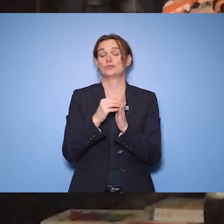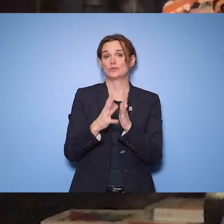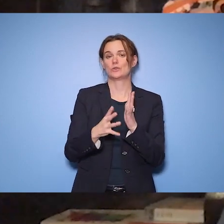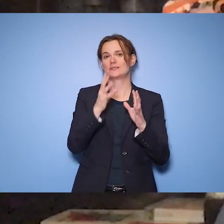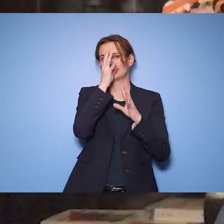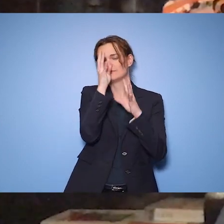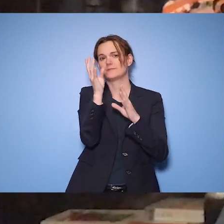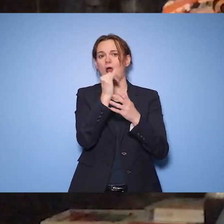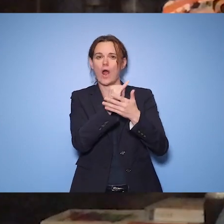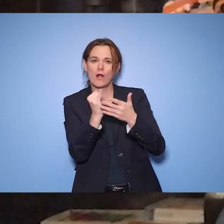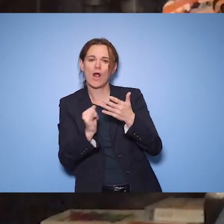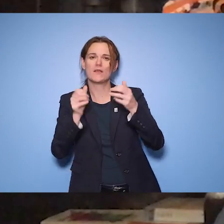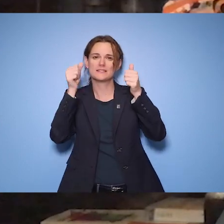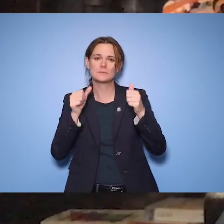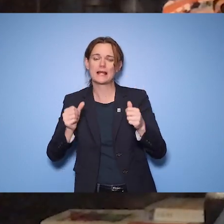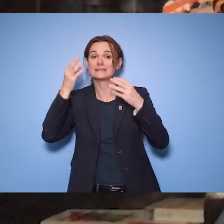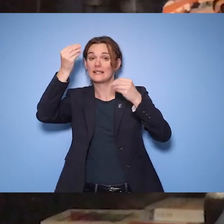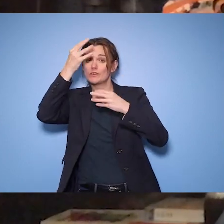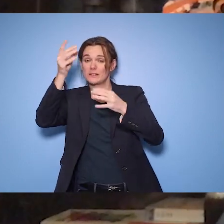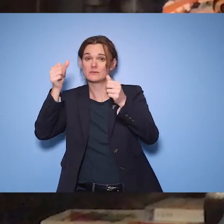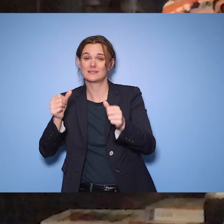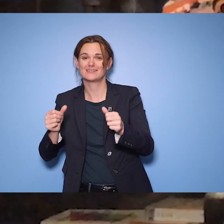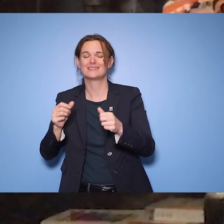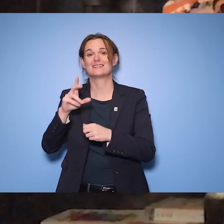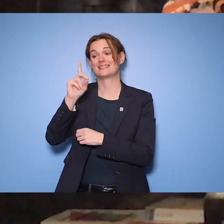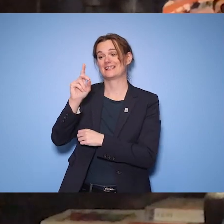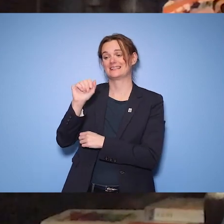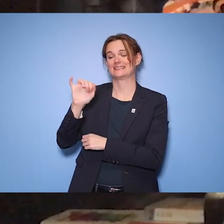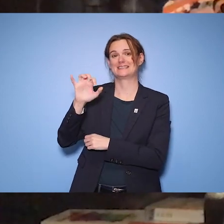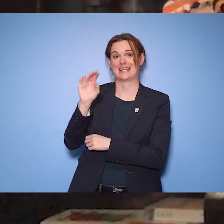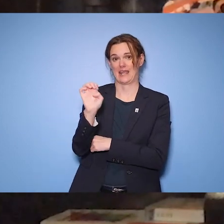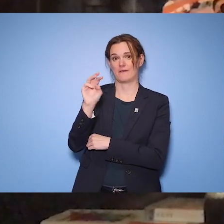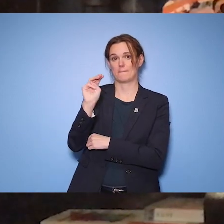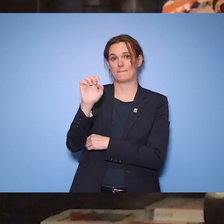art displays based on some of their research and Dave Myers Heavy Duty Equipment Truck